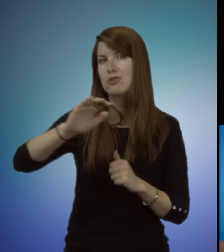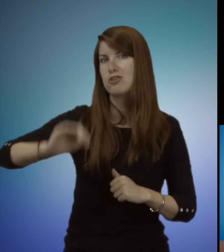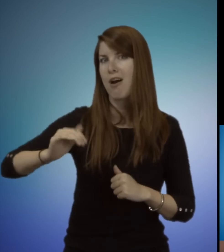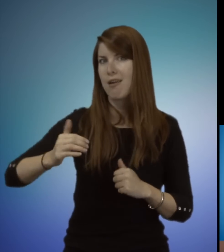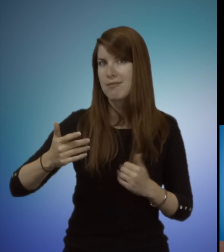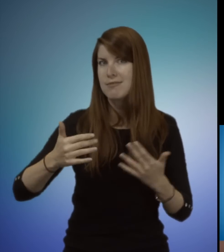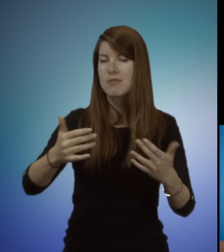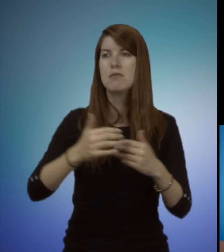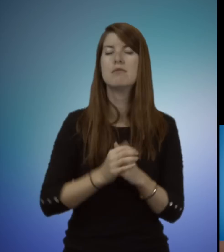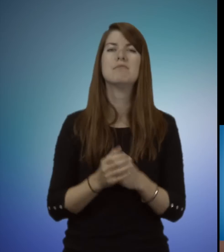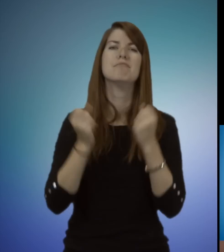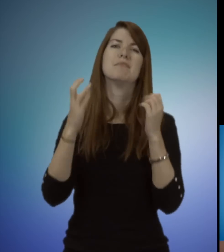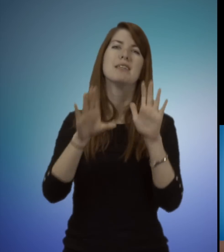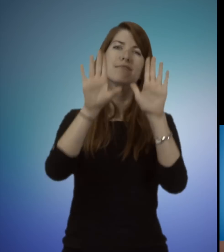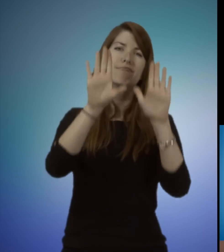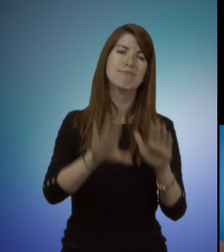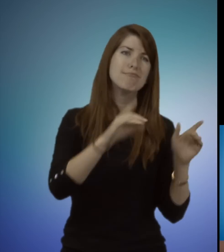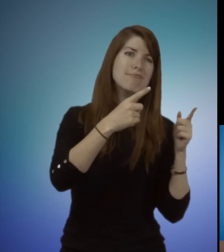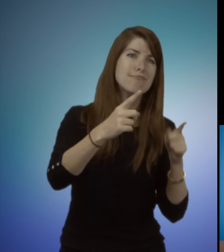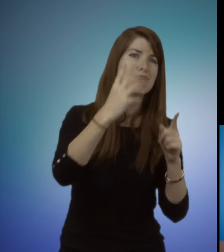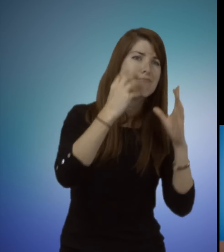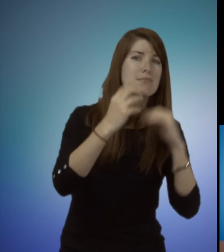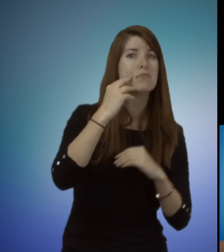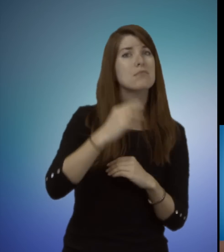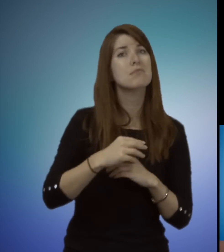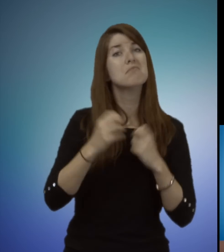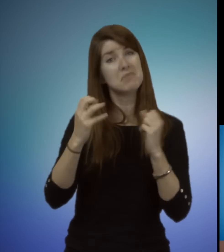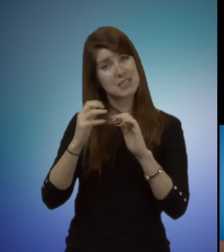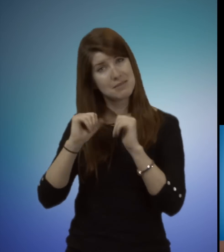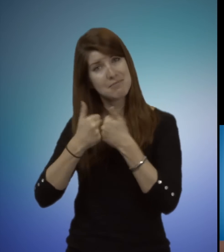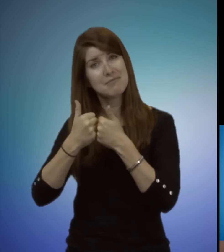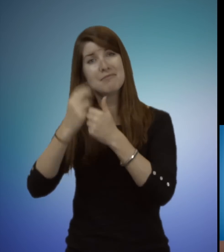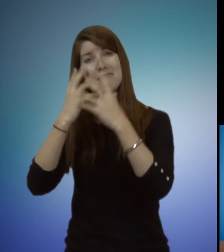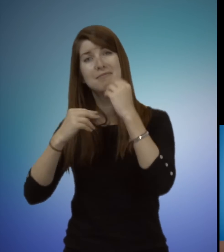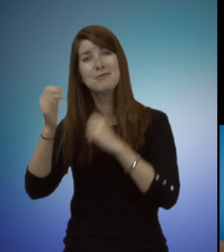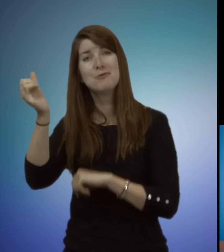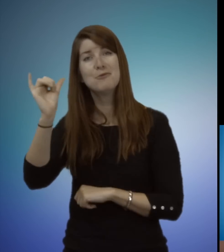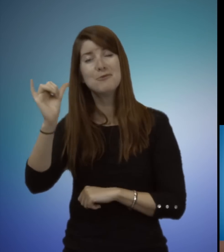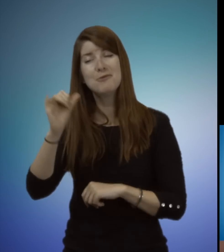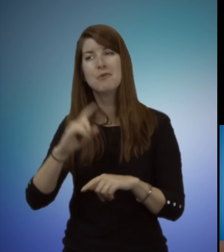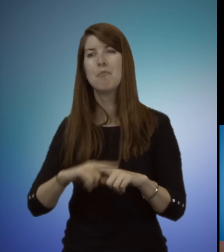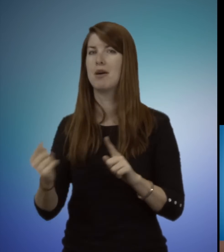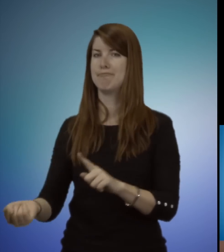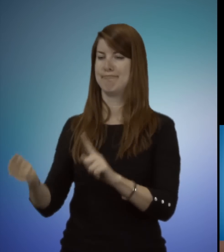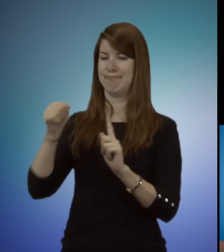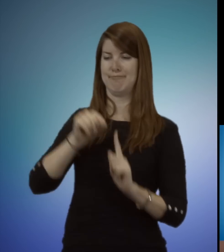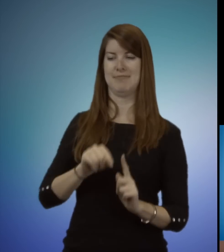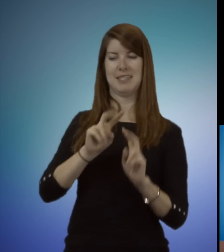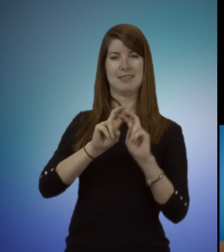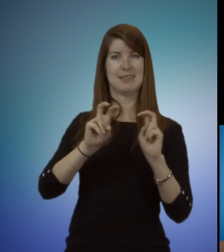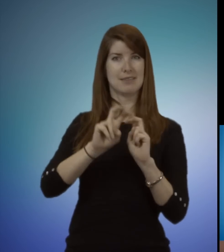There's lots of great things that are going to happen. There's going to be challenging times but go back to the assessment data